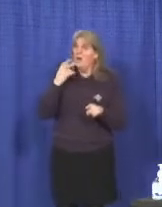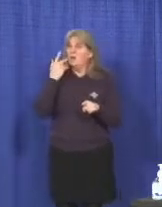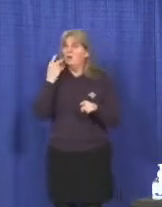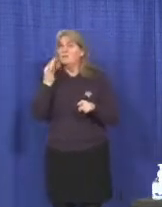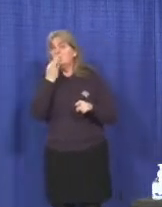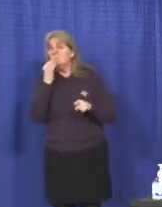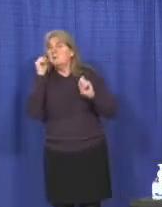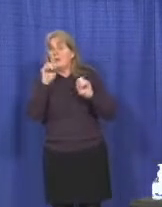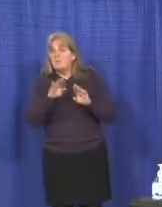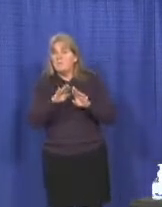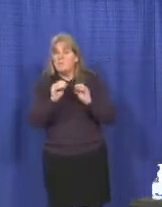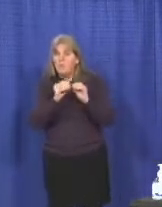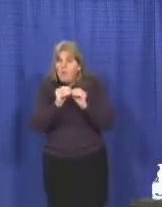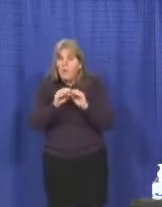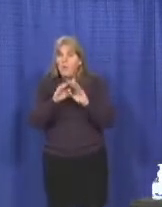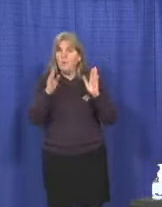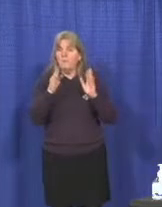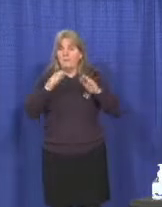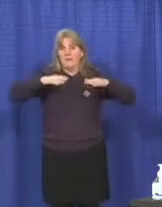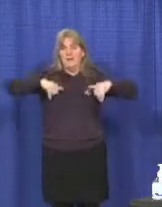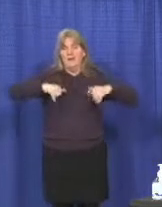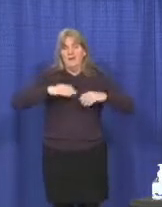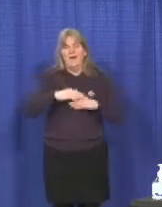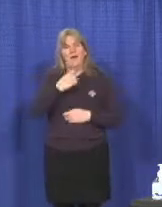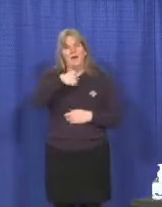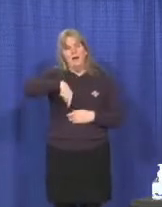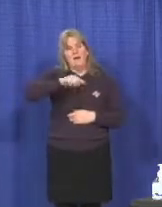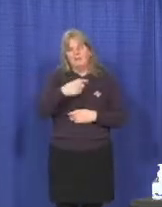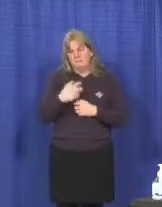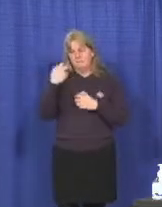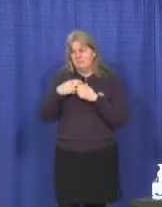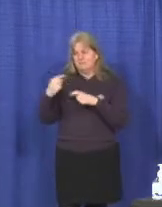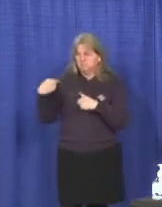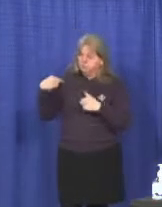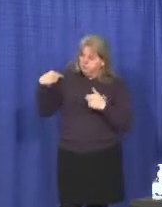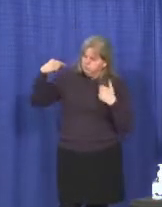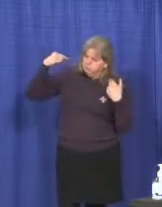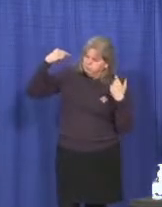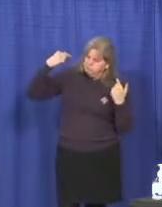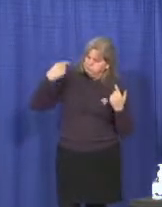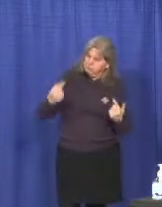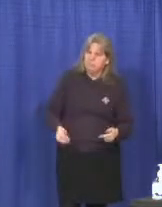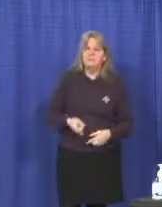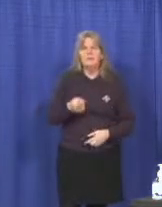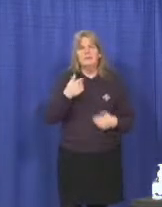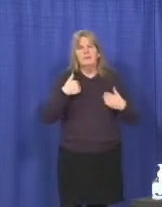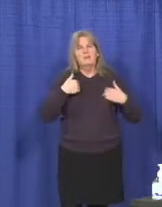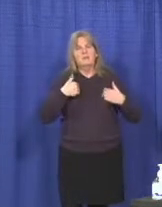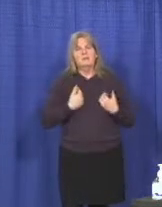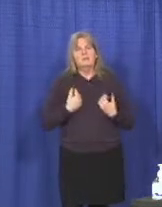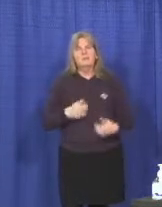to lift some restrictions.